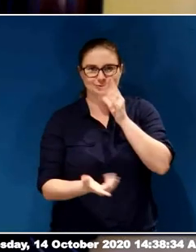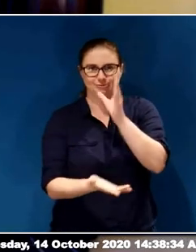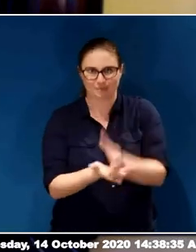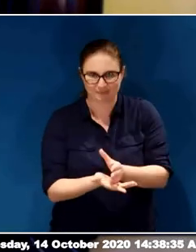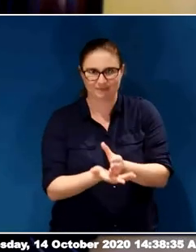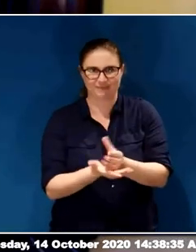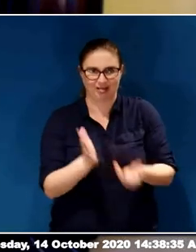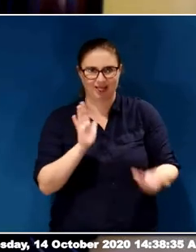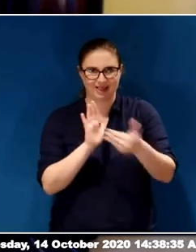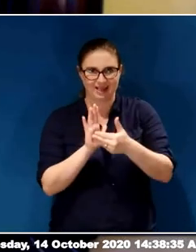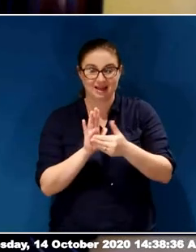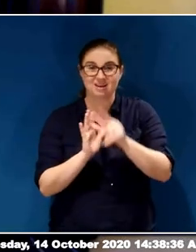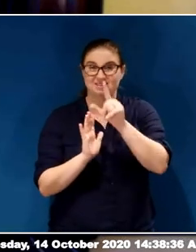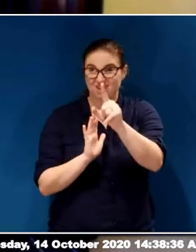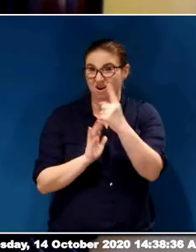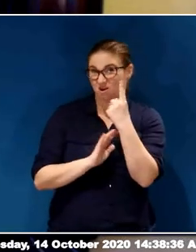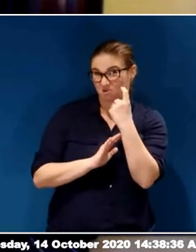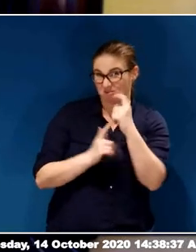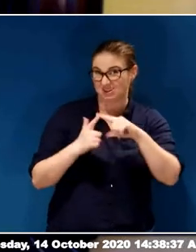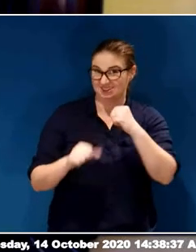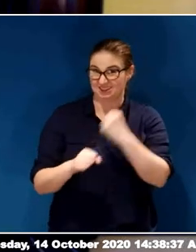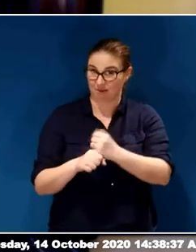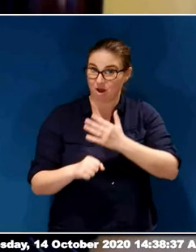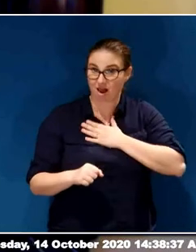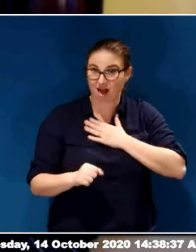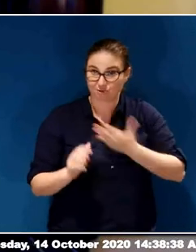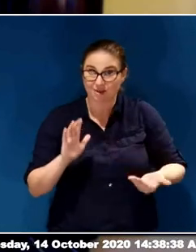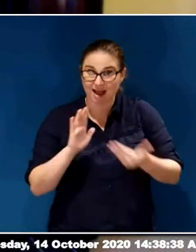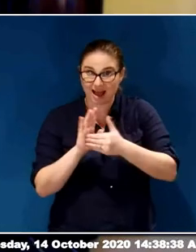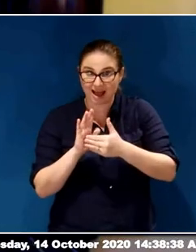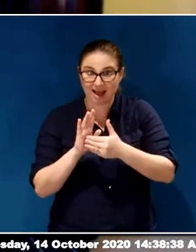also using this three-tier model to provide teacher training and